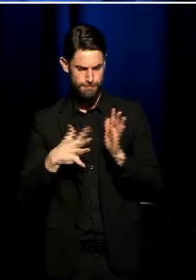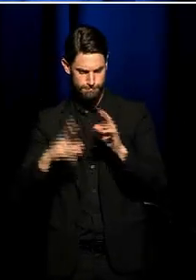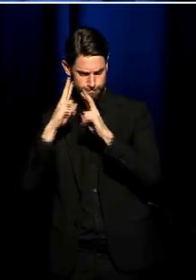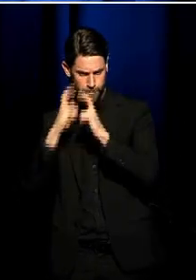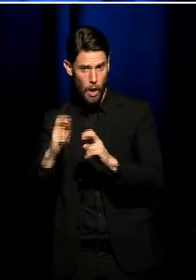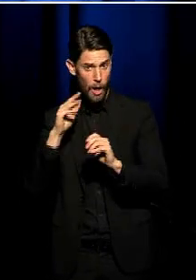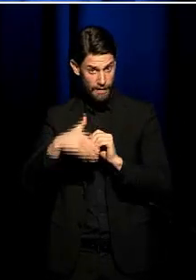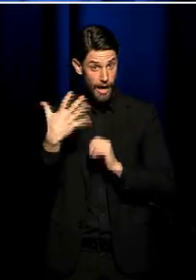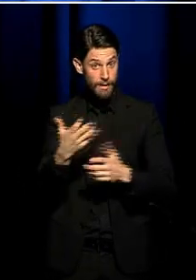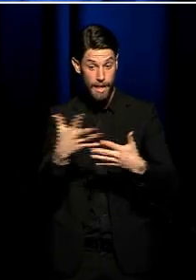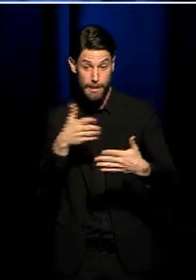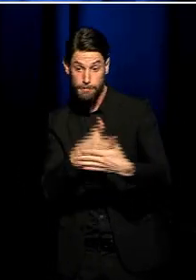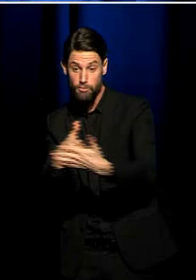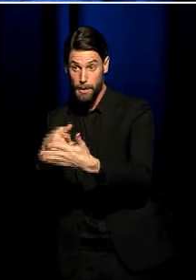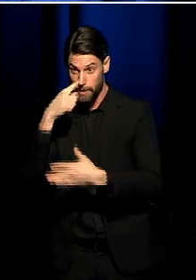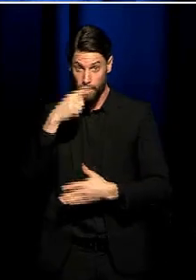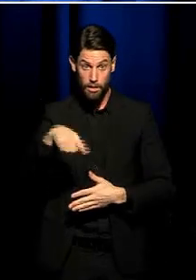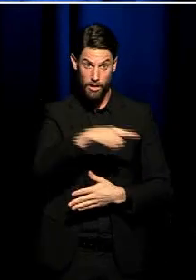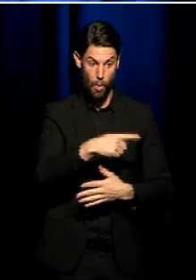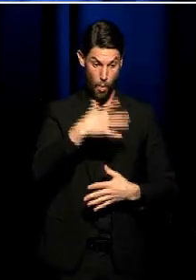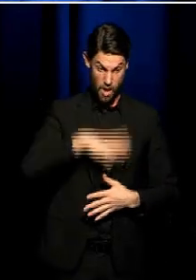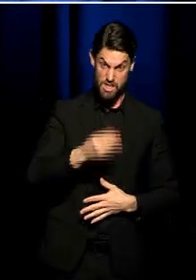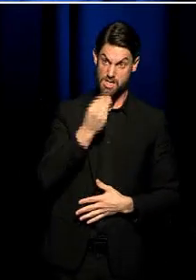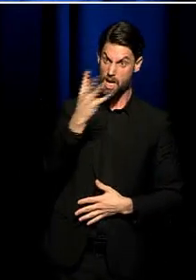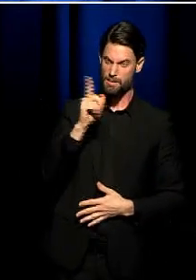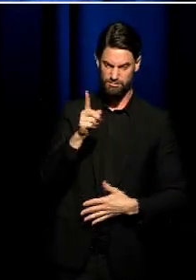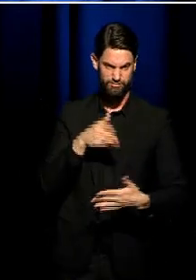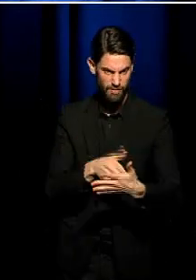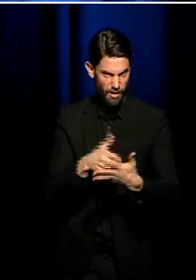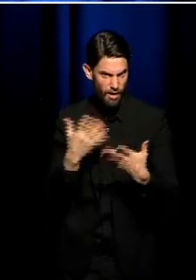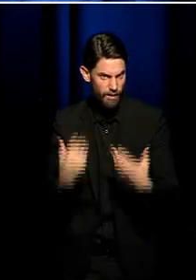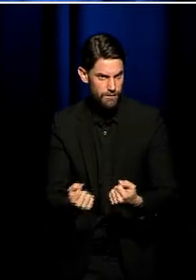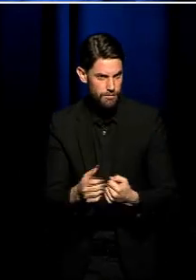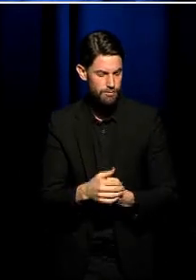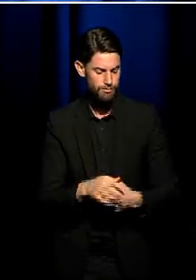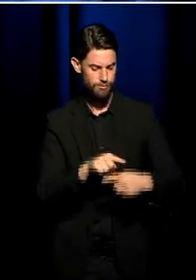and responding to such conduct; (c) what should be done to promote a more